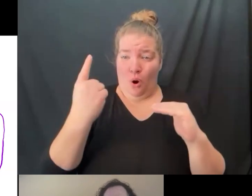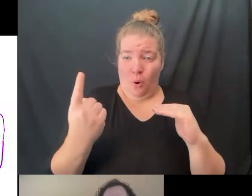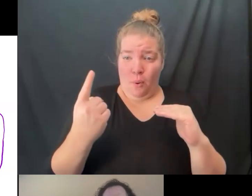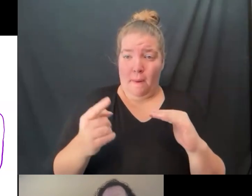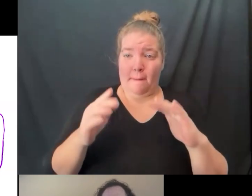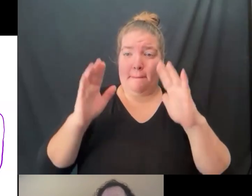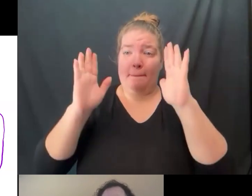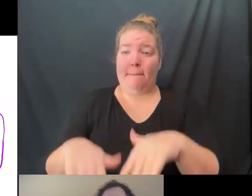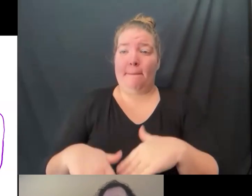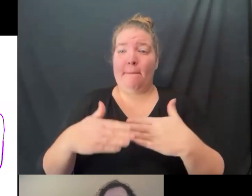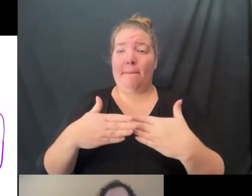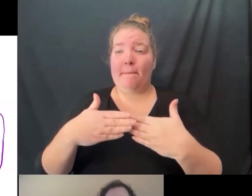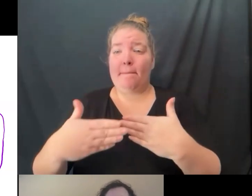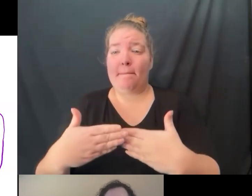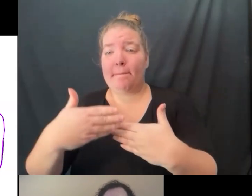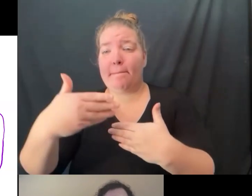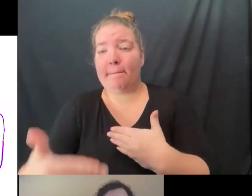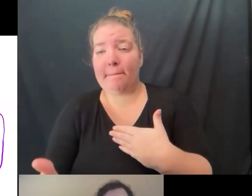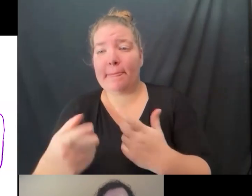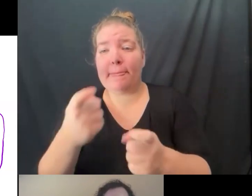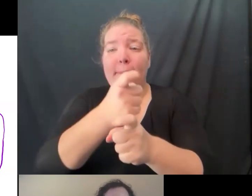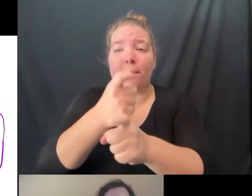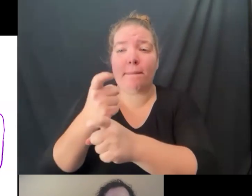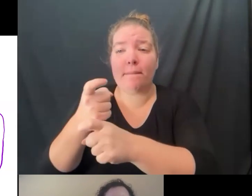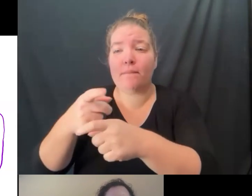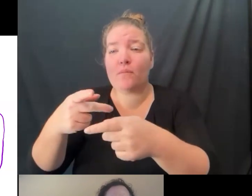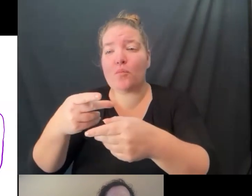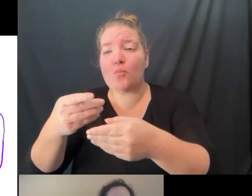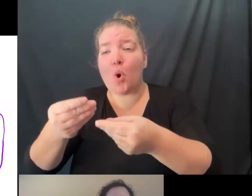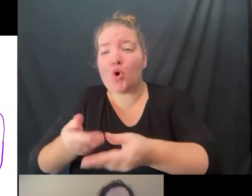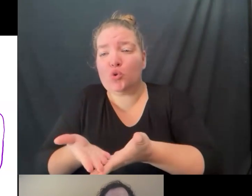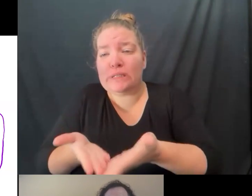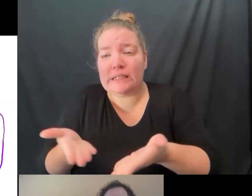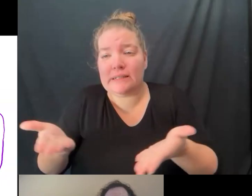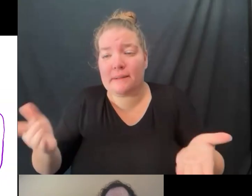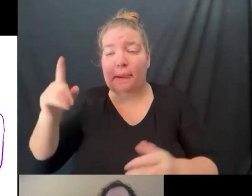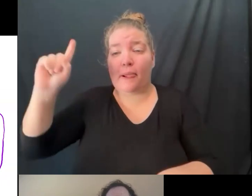with a deadline in the Phase 1 regs are procurement. And this is about buying stuff.